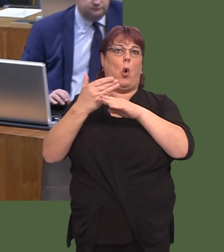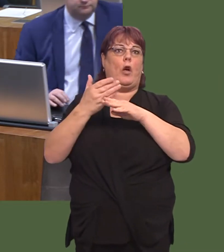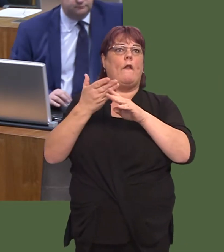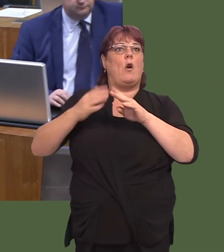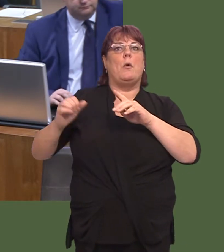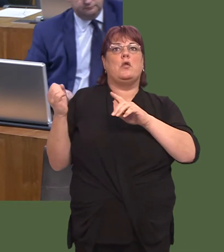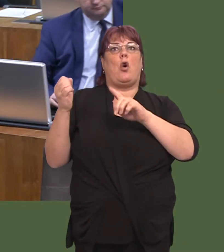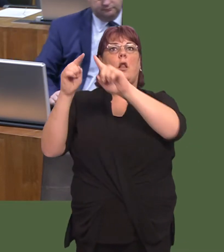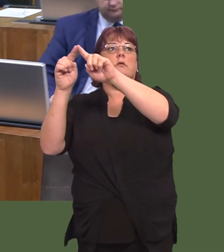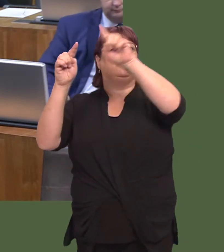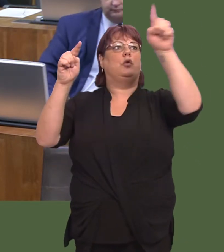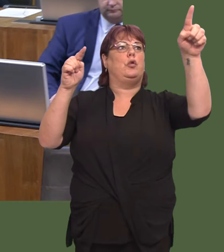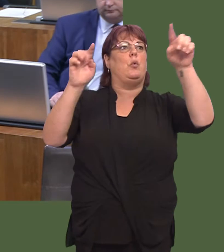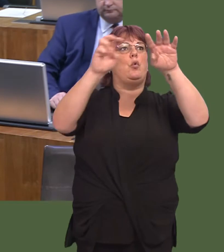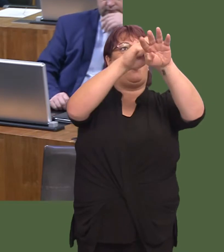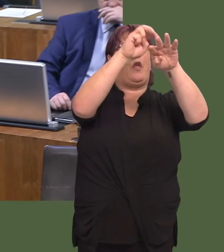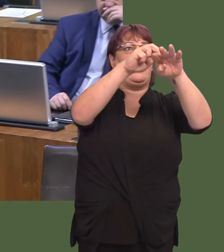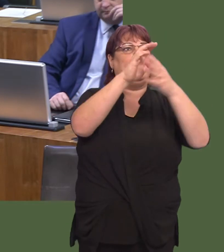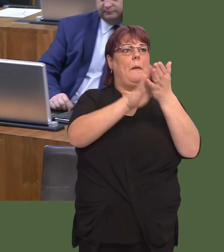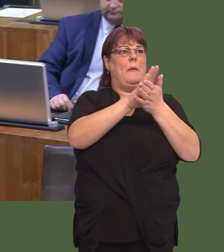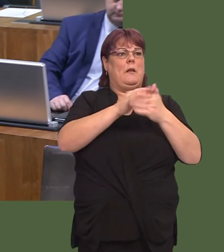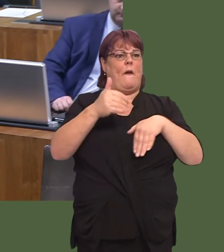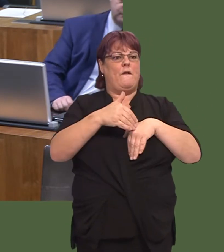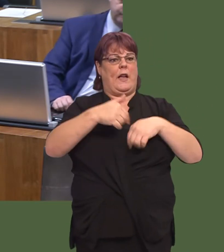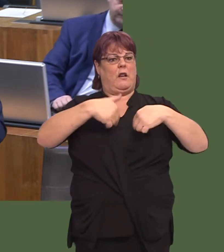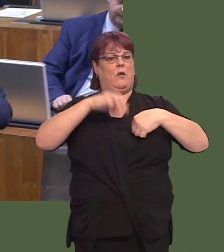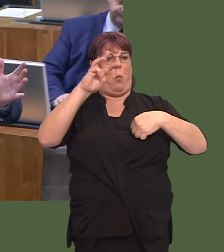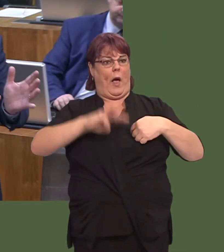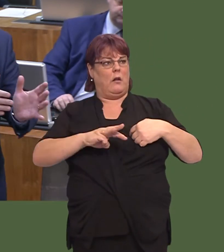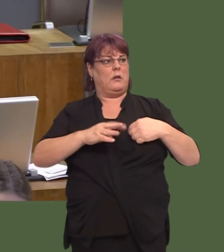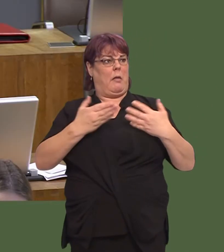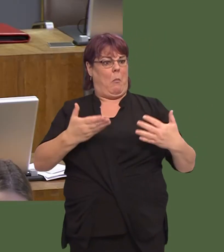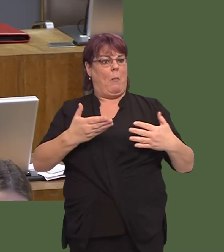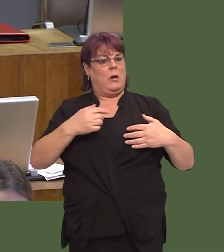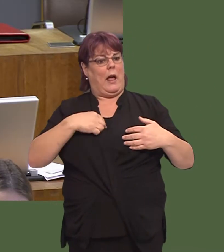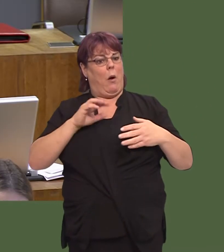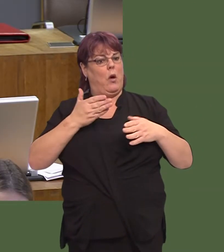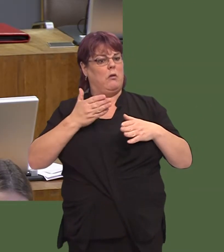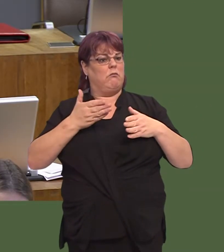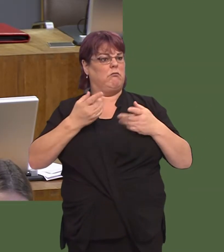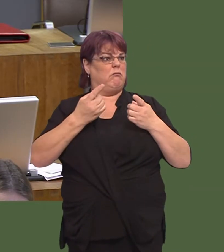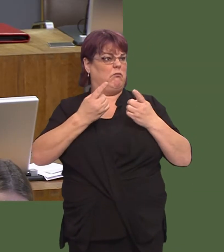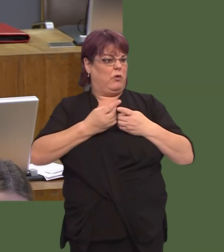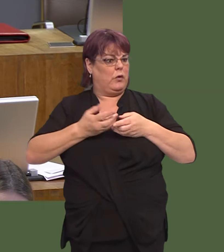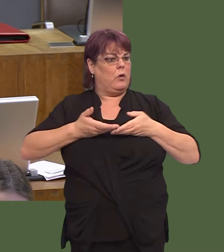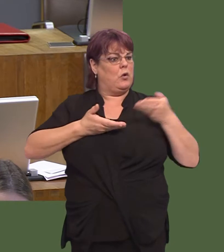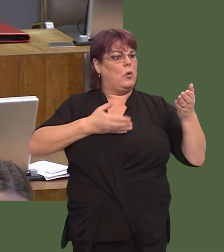So, there have been discussions with the Irish Government on this. Carwyn Jones: FranklyóI know the Memberís views on Brexit, and I appreciate themóI